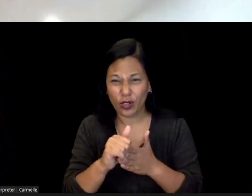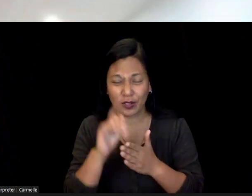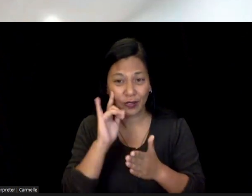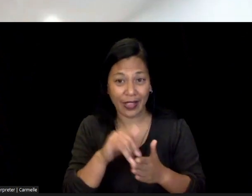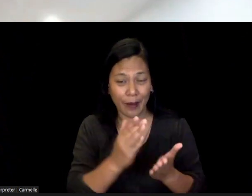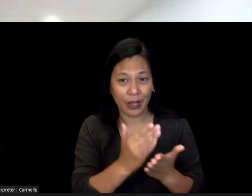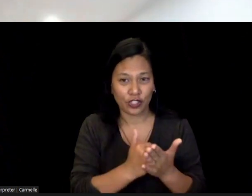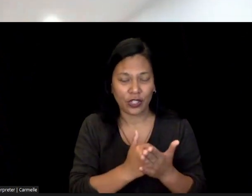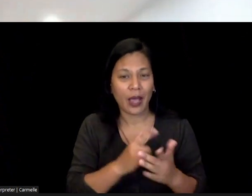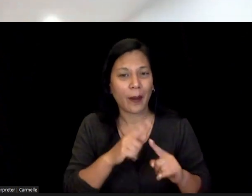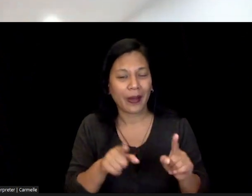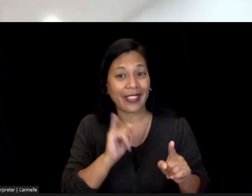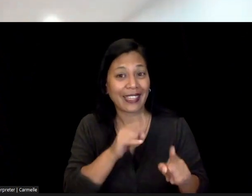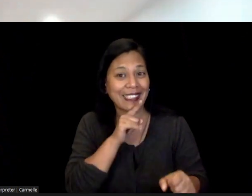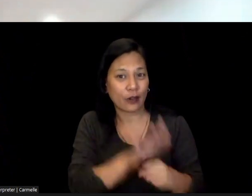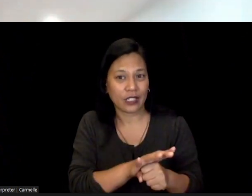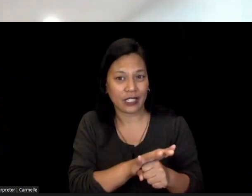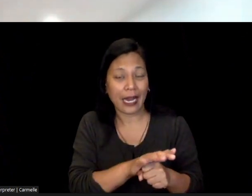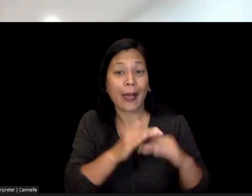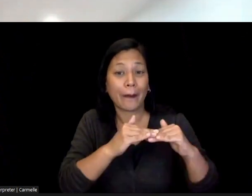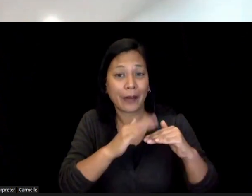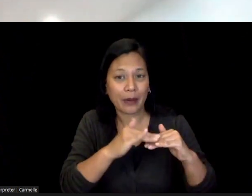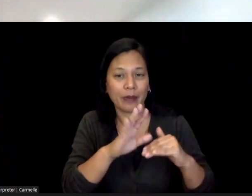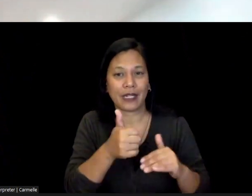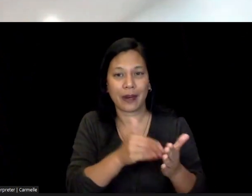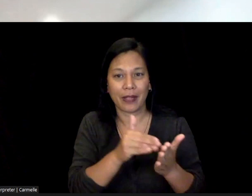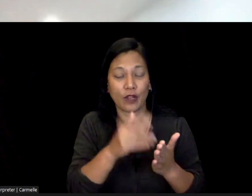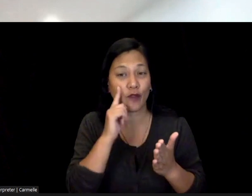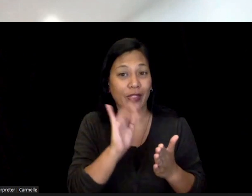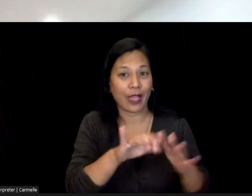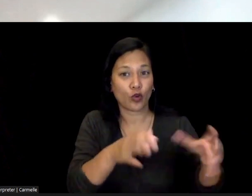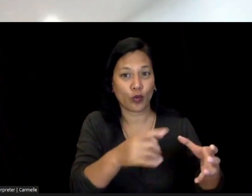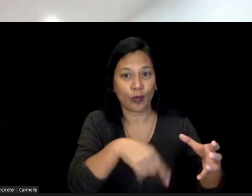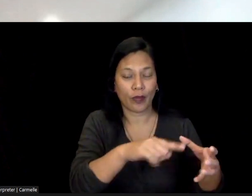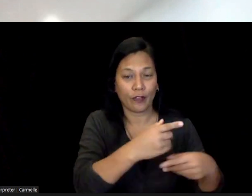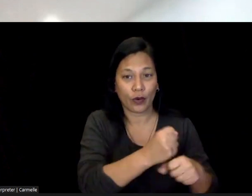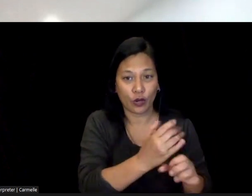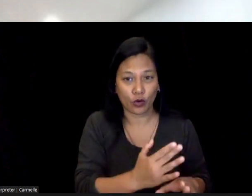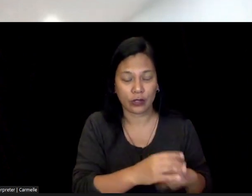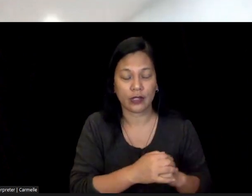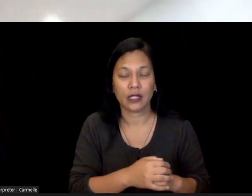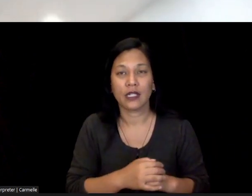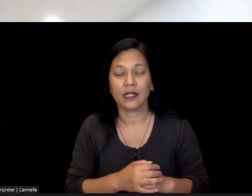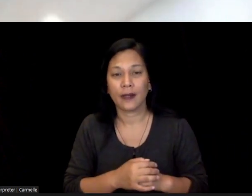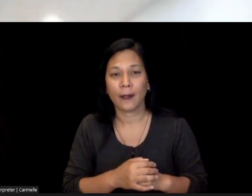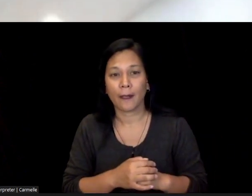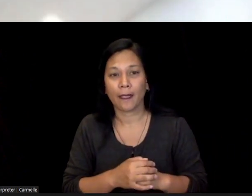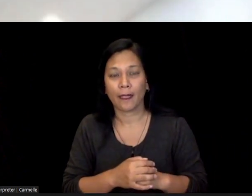But that's basically saying this is guaranteed at minimum for these creators, the performance factor, the factor in